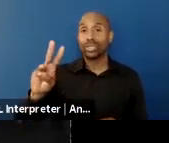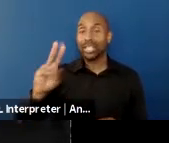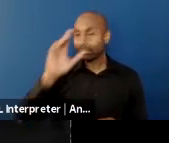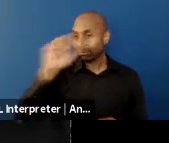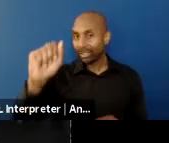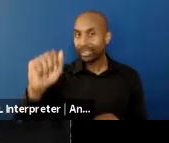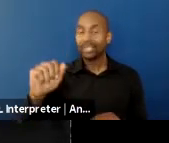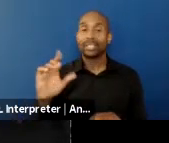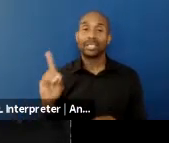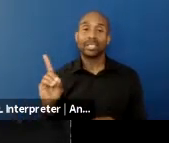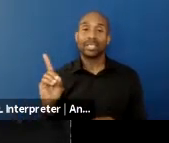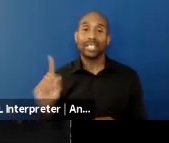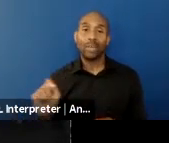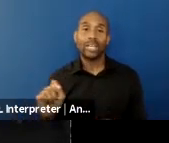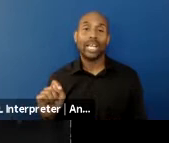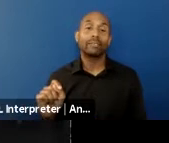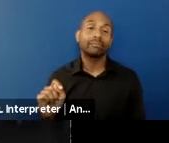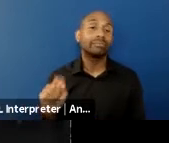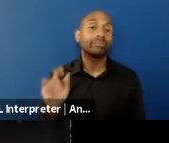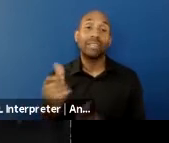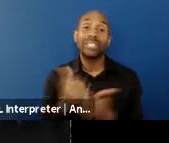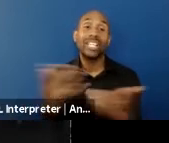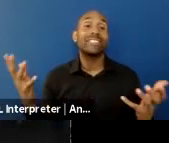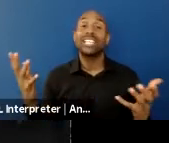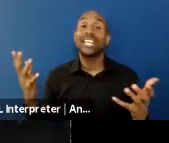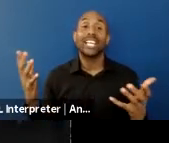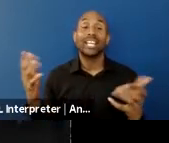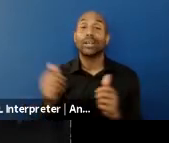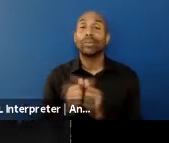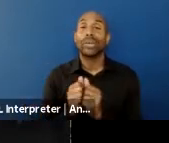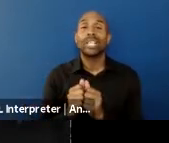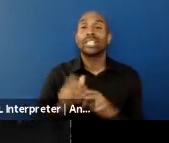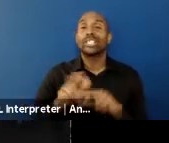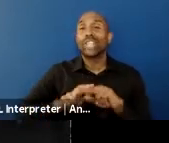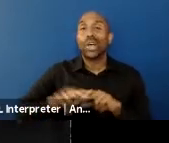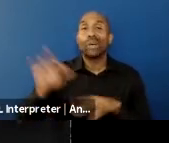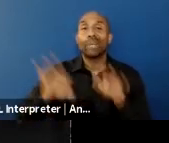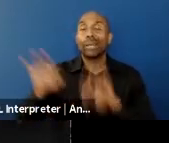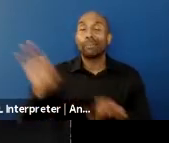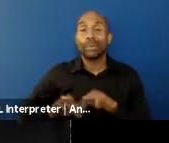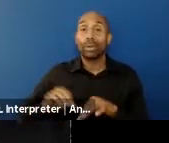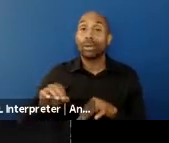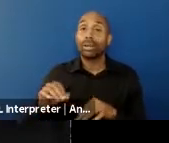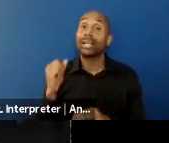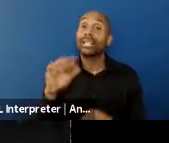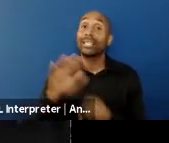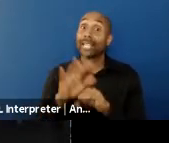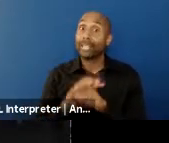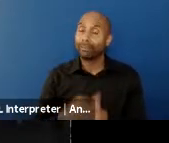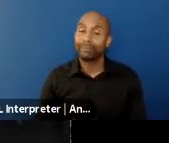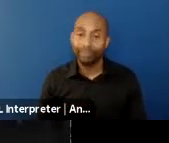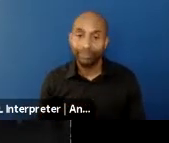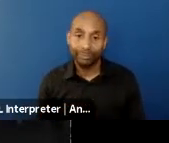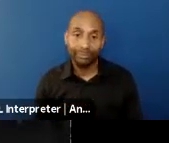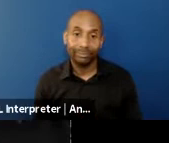That was only a sampling we collected. Most of those photos- Daisy Brown, storytelling Ambassador,- heard Daisy’s voice